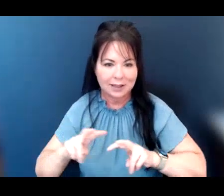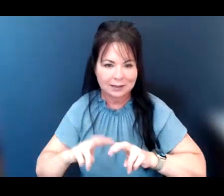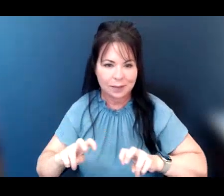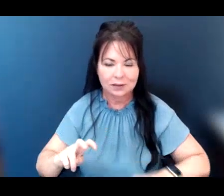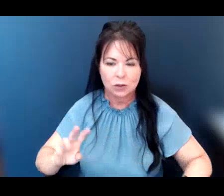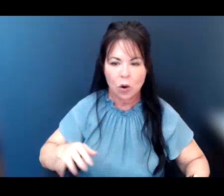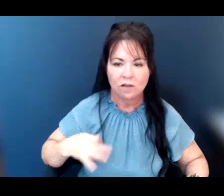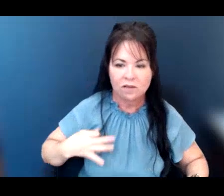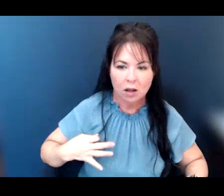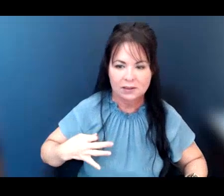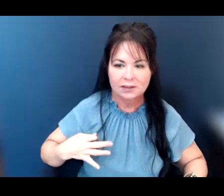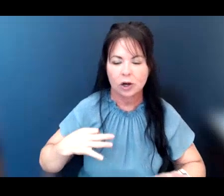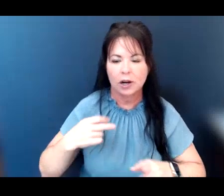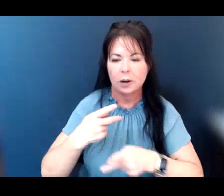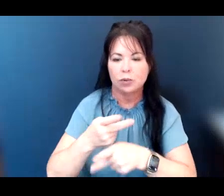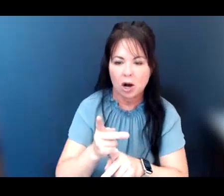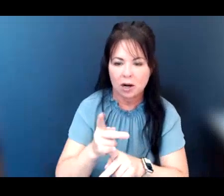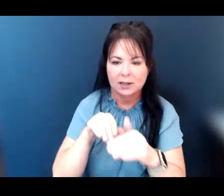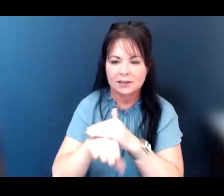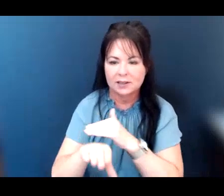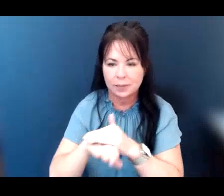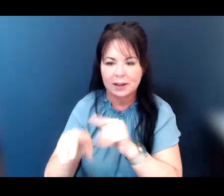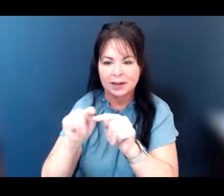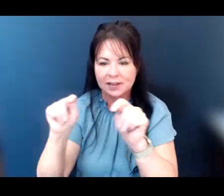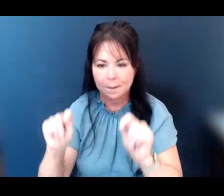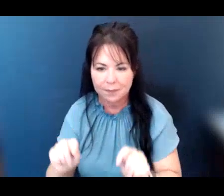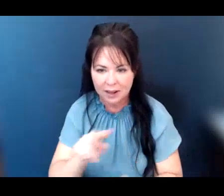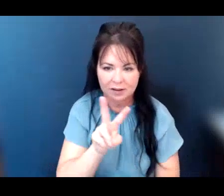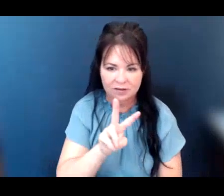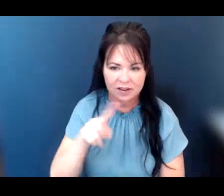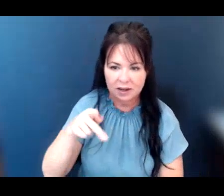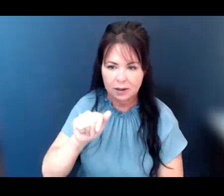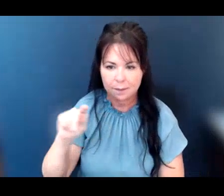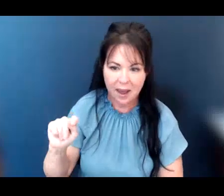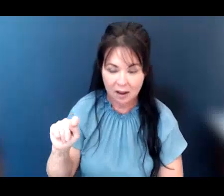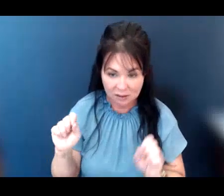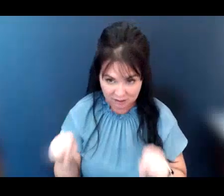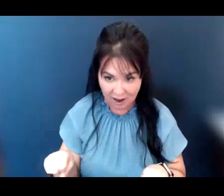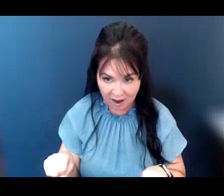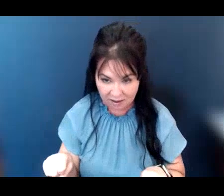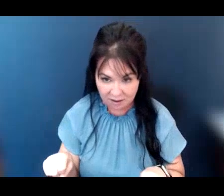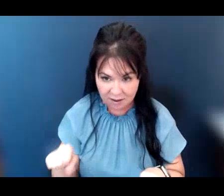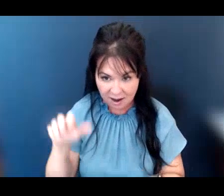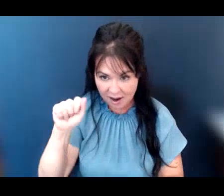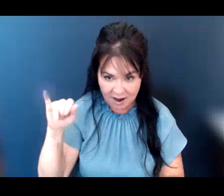Template assessments, so assessing new systems? This is Jess.